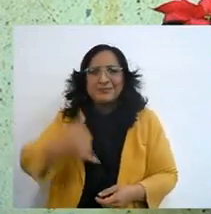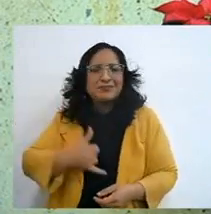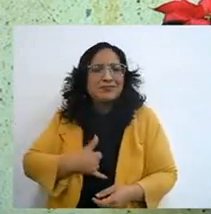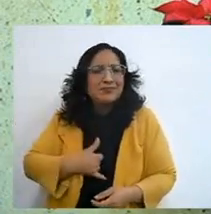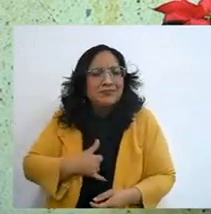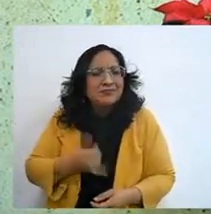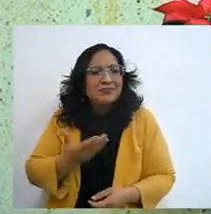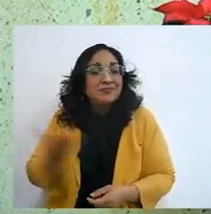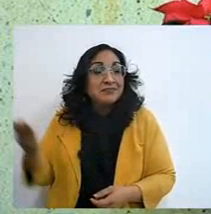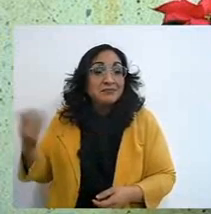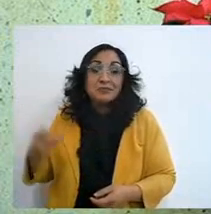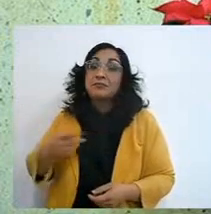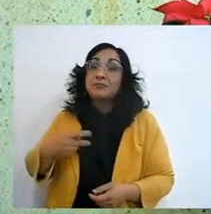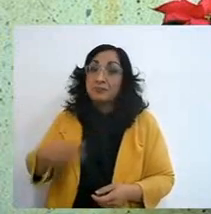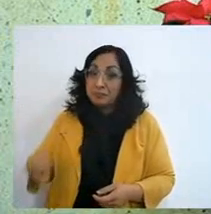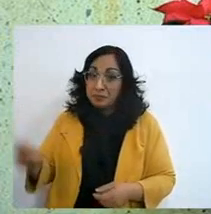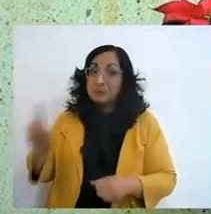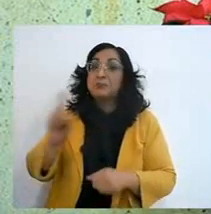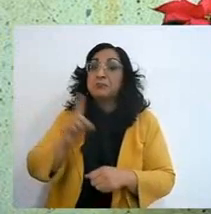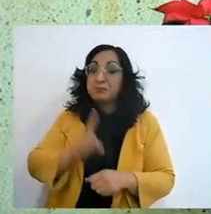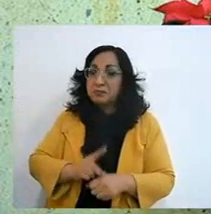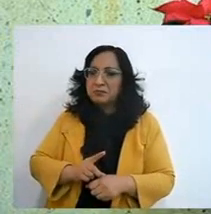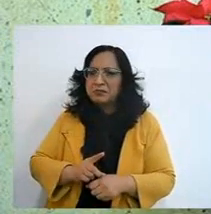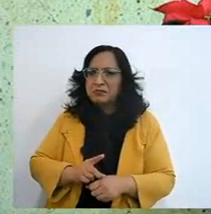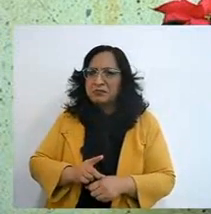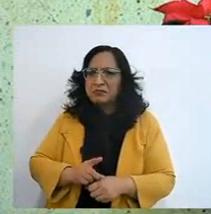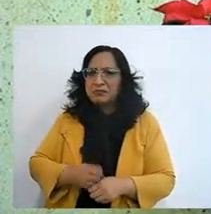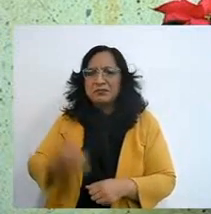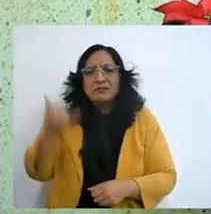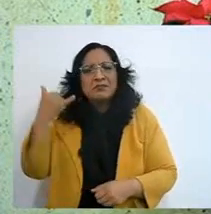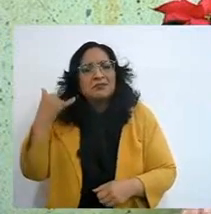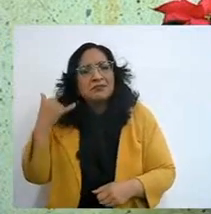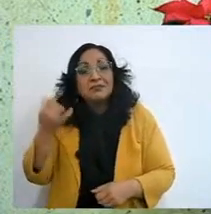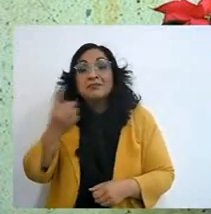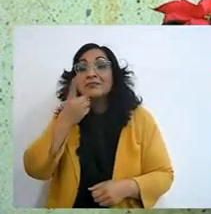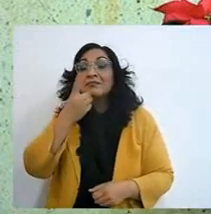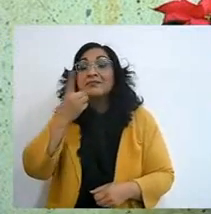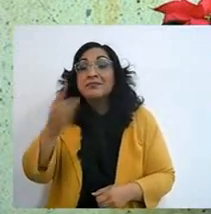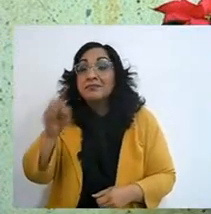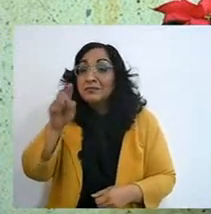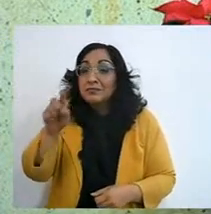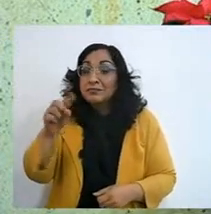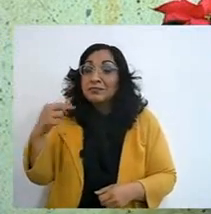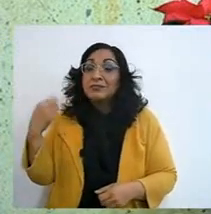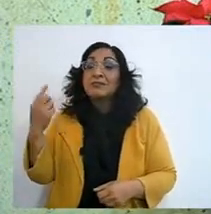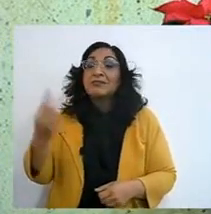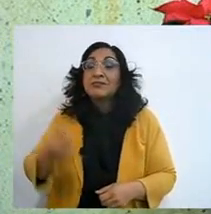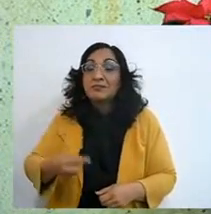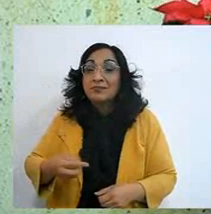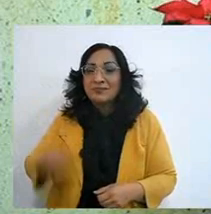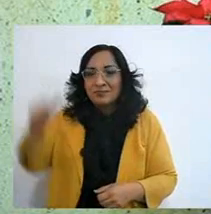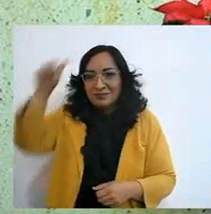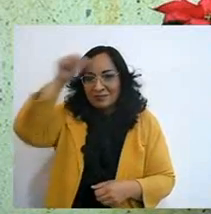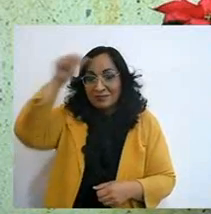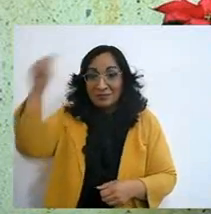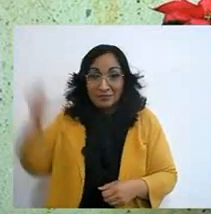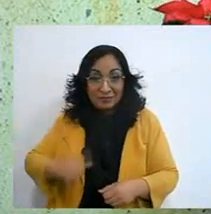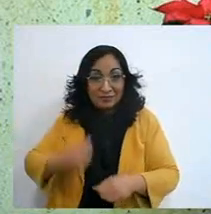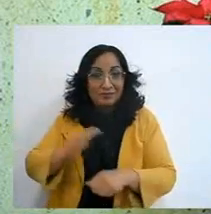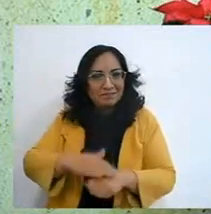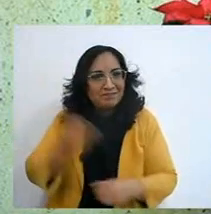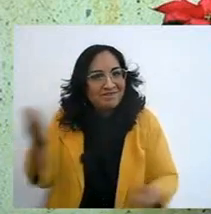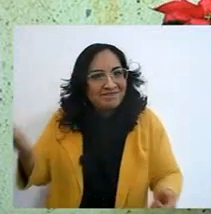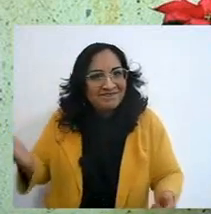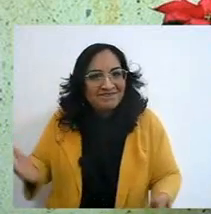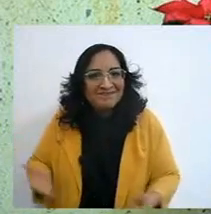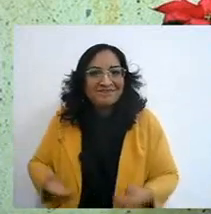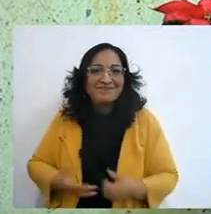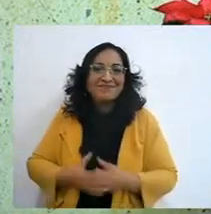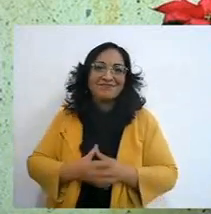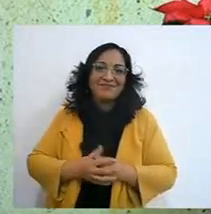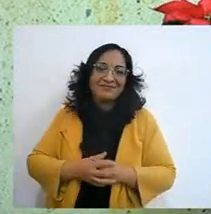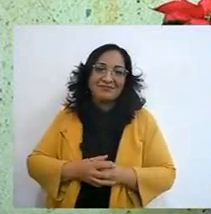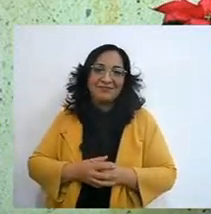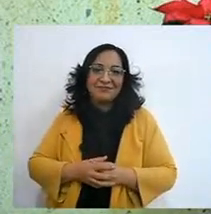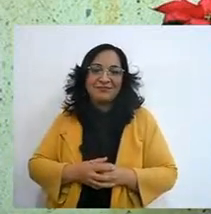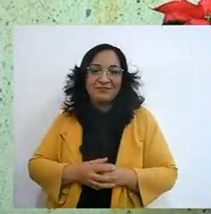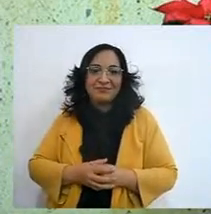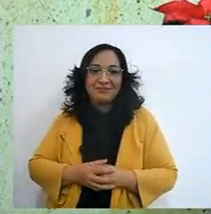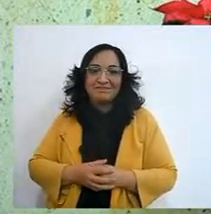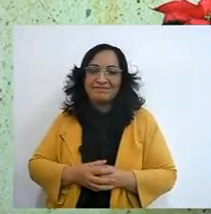and the least expected day, they talk to me, they tell me René, your appointment as manager,